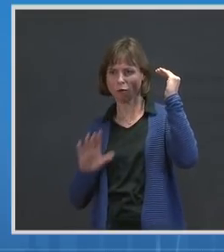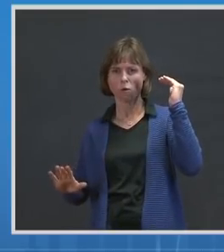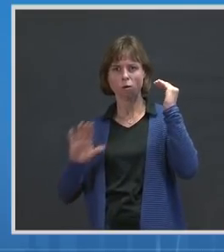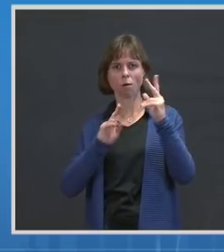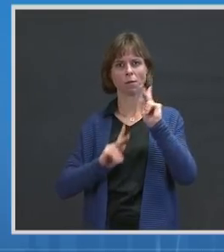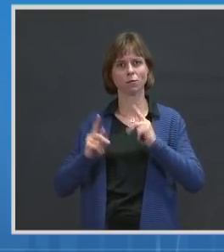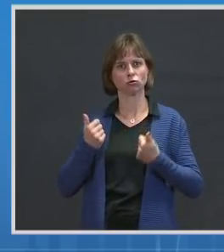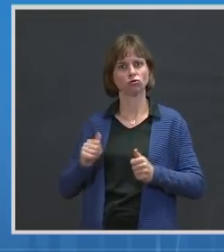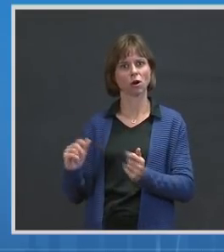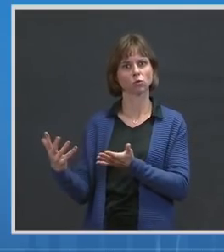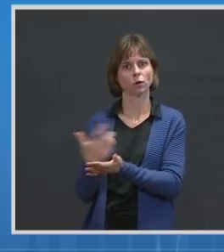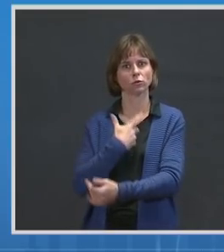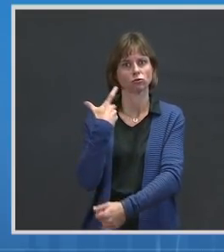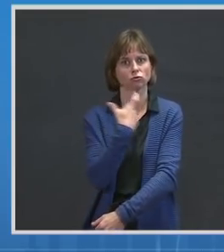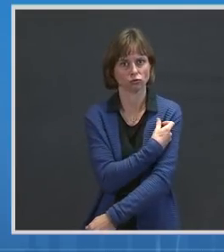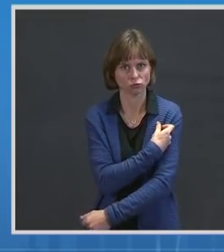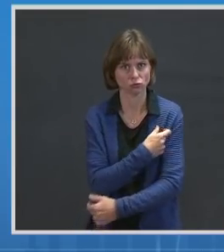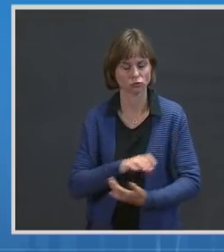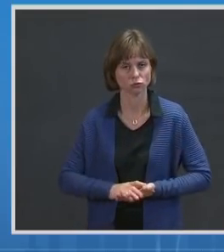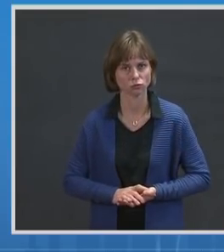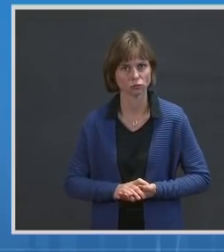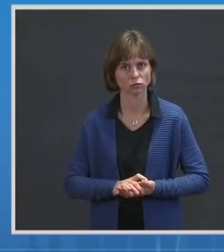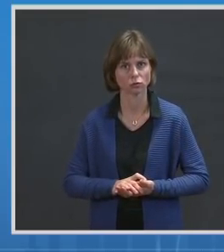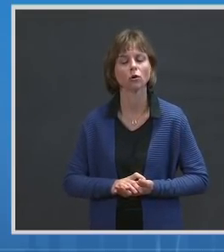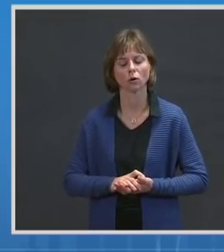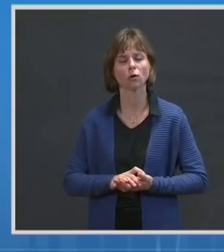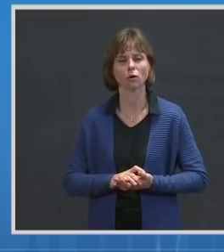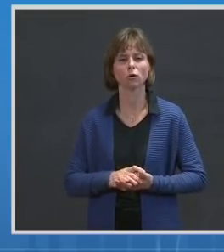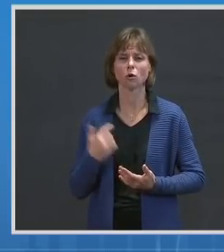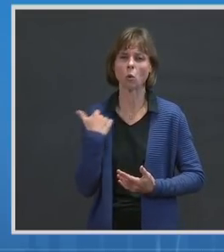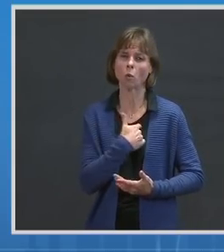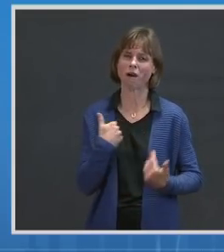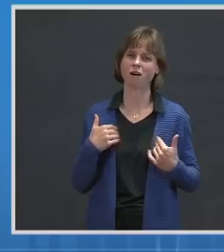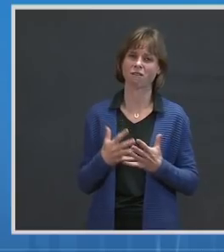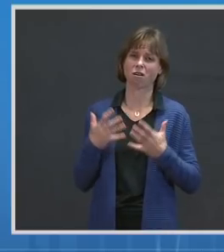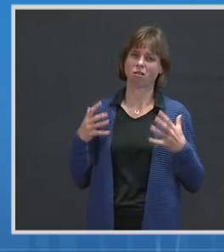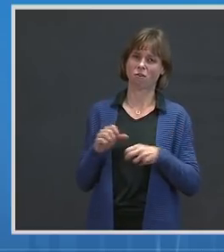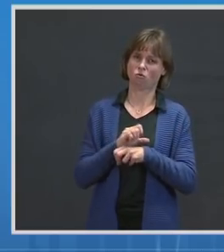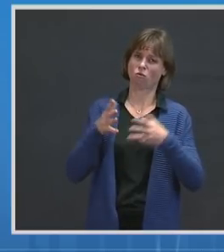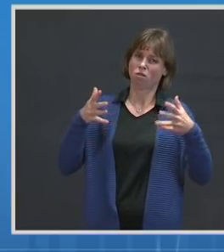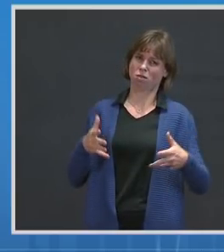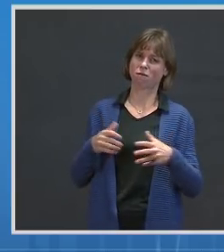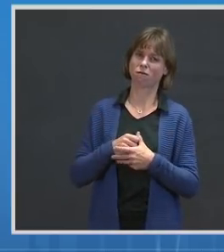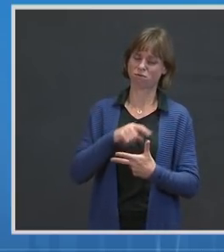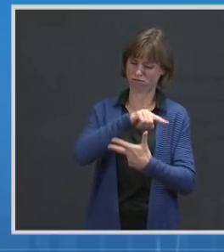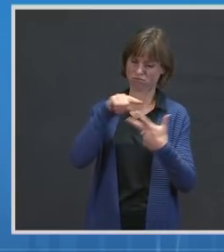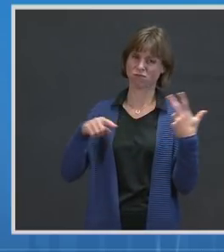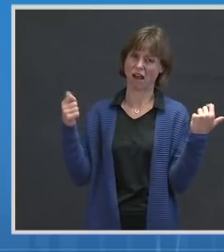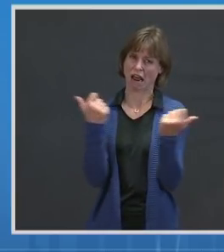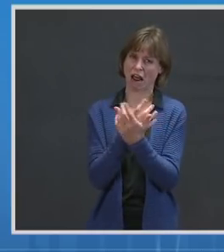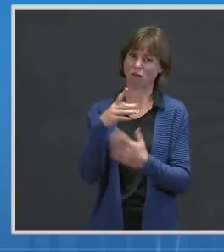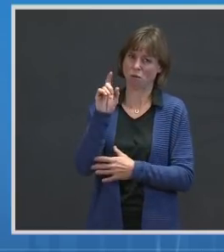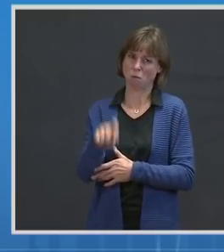Let me be very clear: We have much more work to do on all fronts, but we are taking the actions we need to beat this virus.